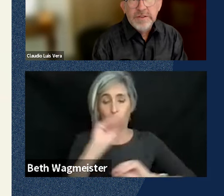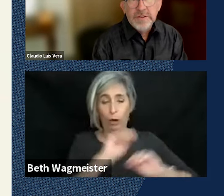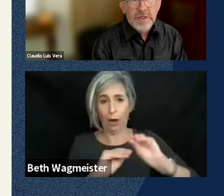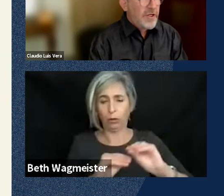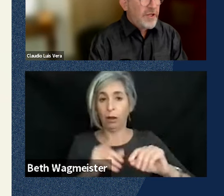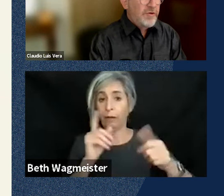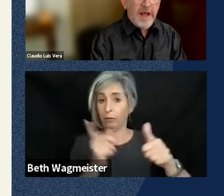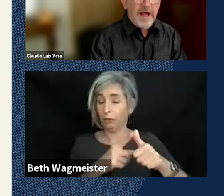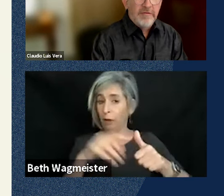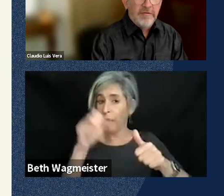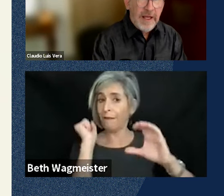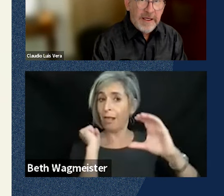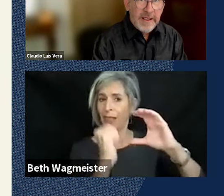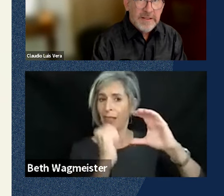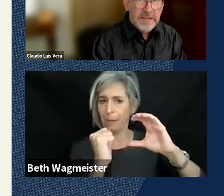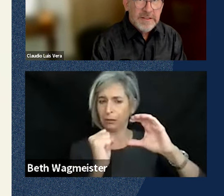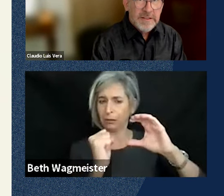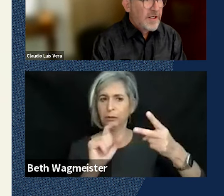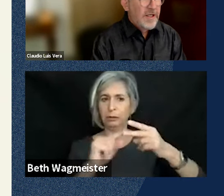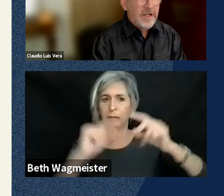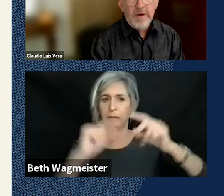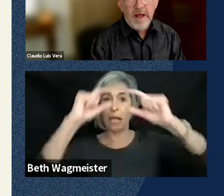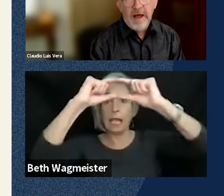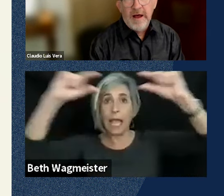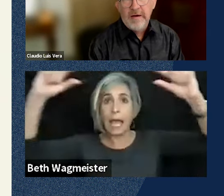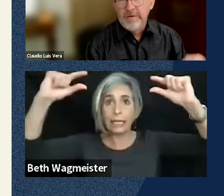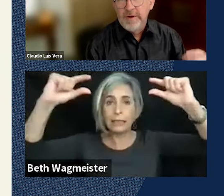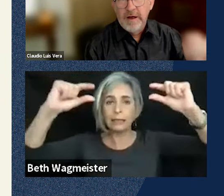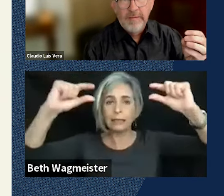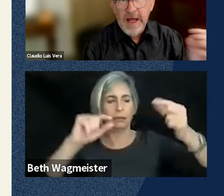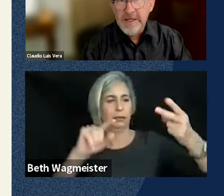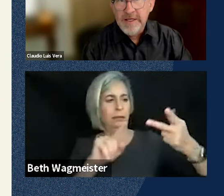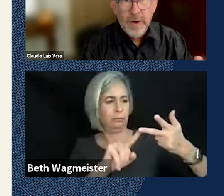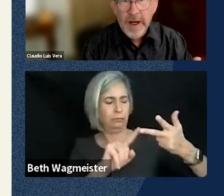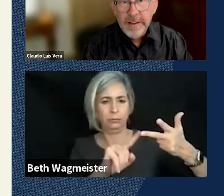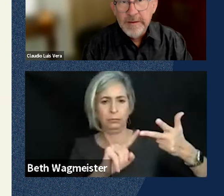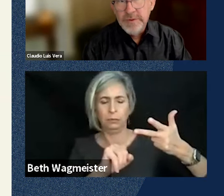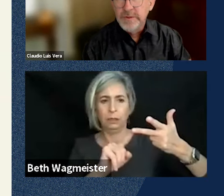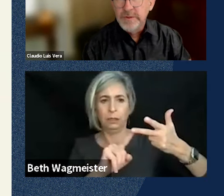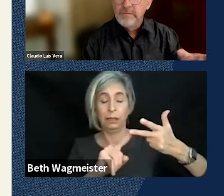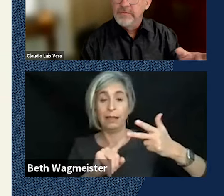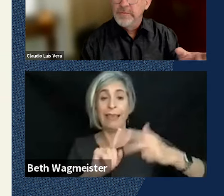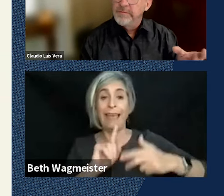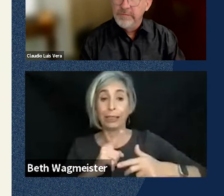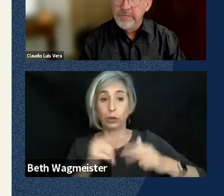If you have headings, you have actionable items.